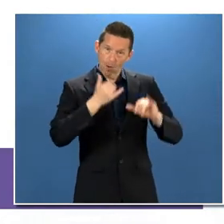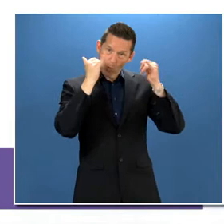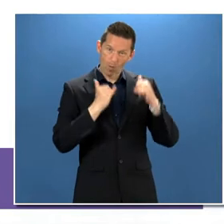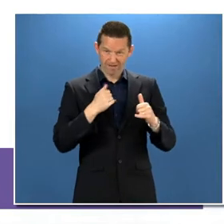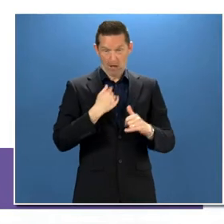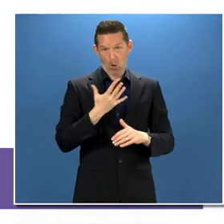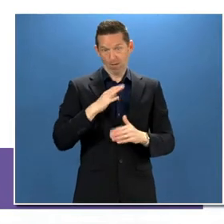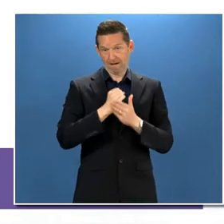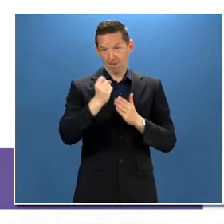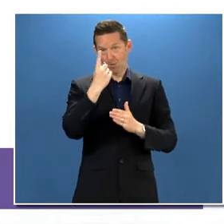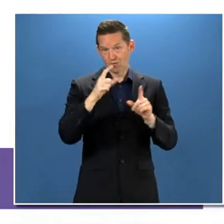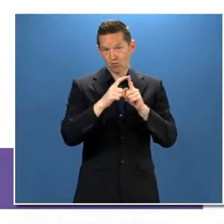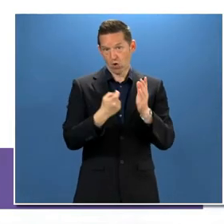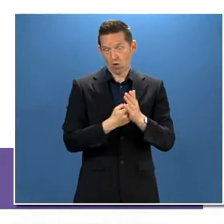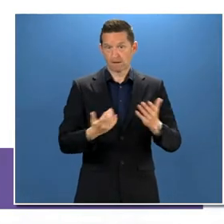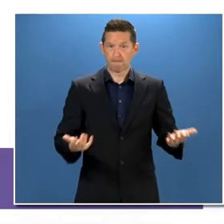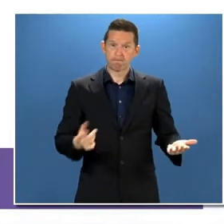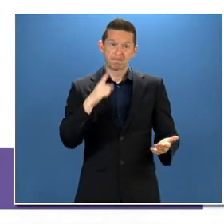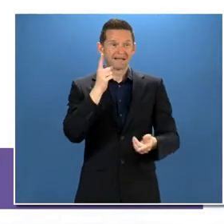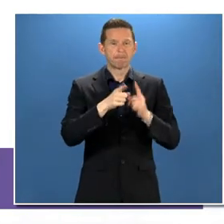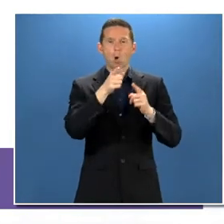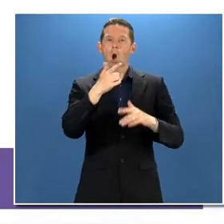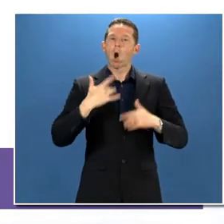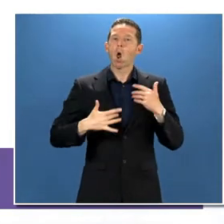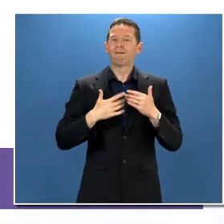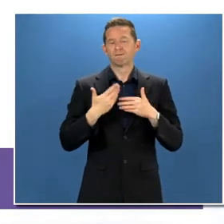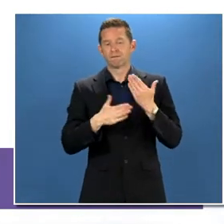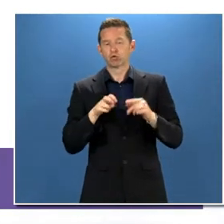But sometimes it's a little bit about the journey, and so I just decided that